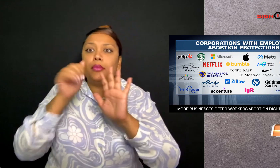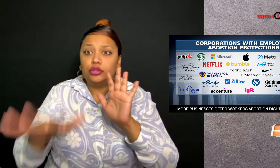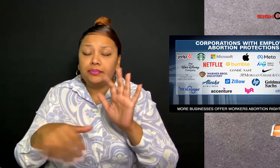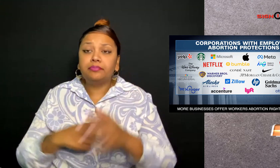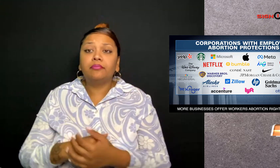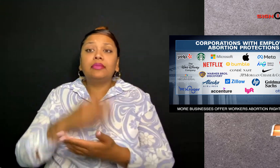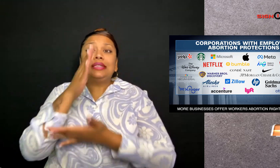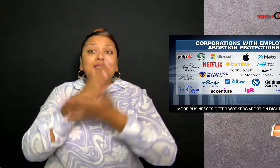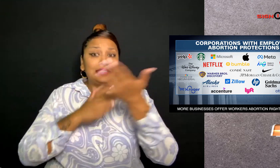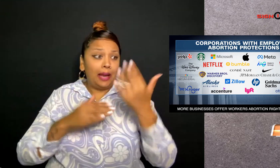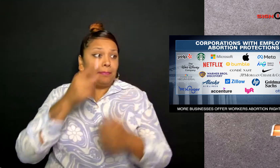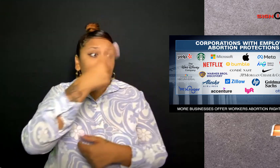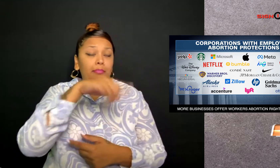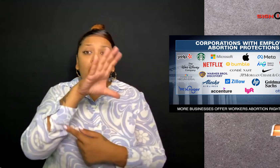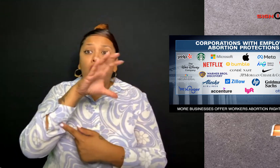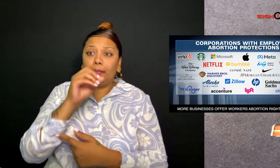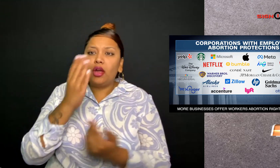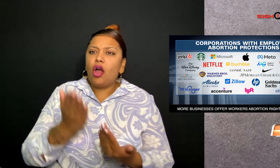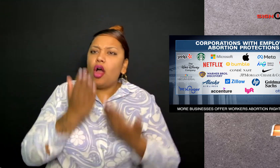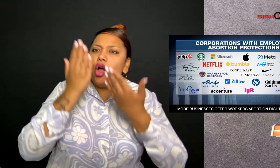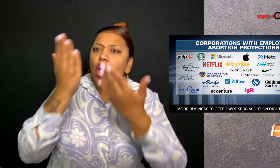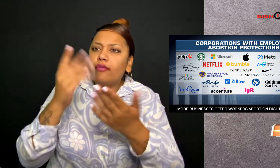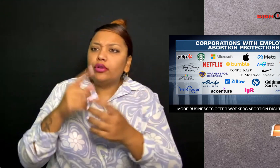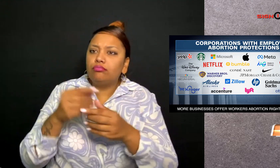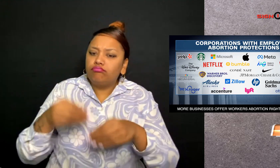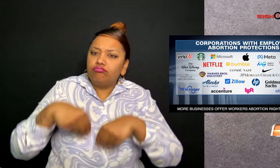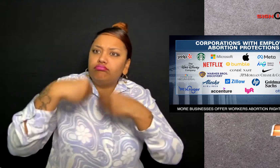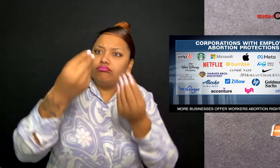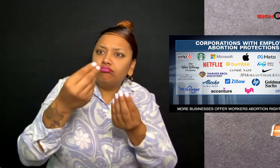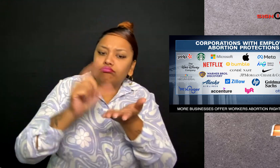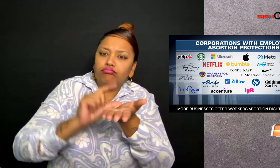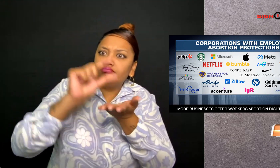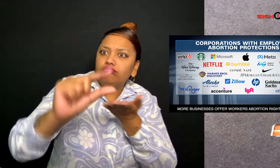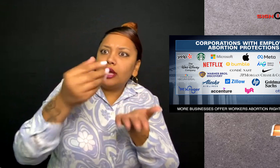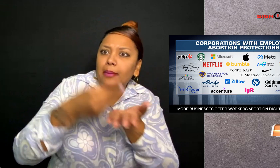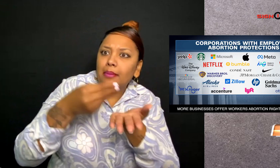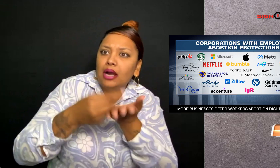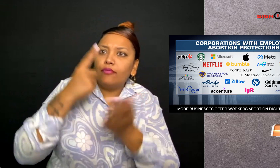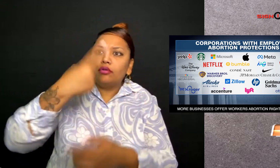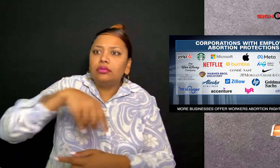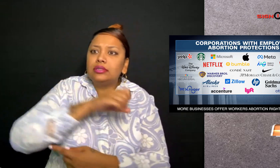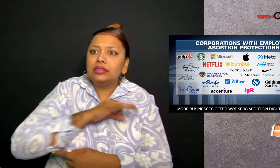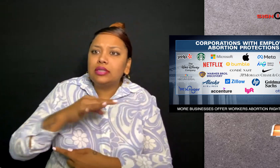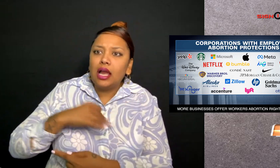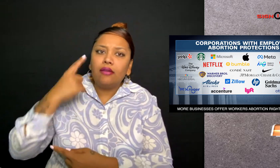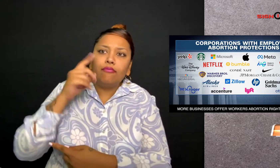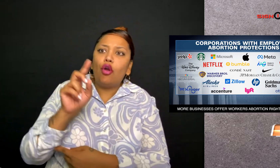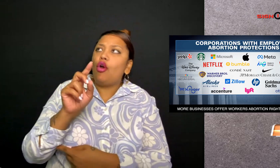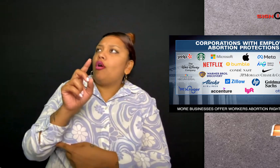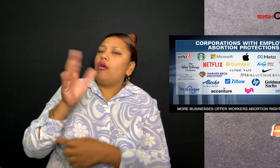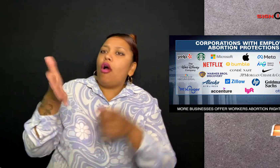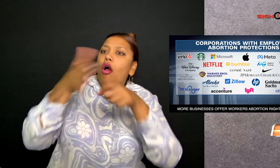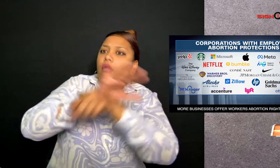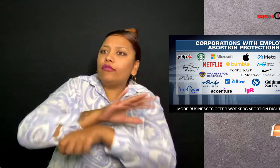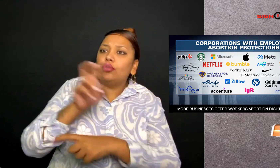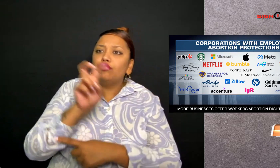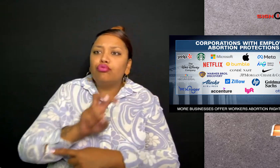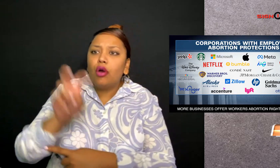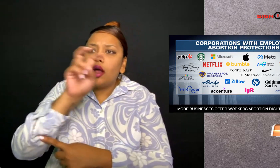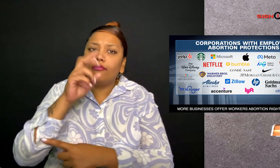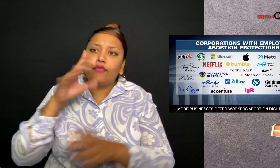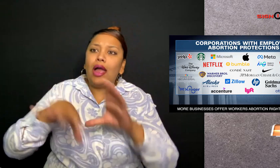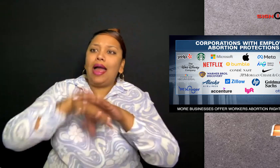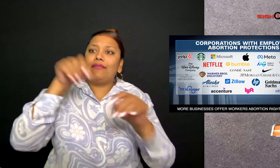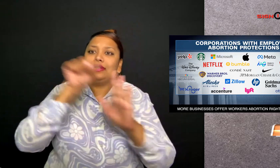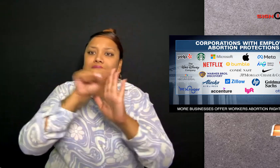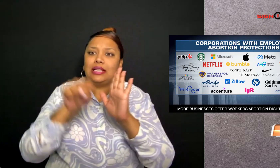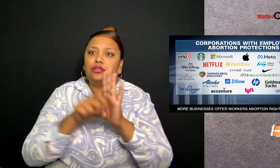an abortion some are offering to reimburse employees for travel out of state to get the